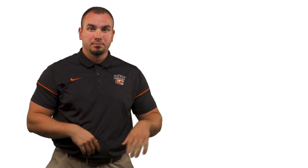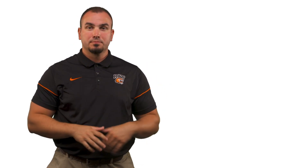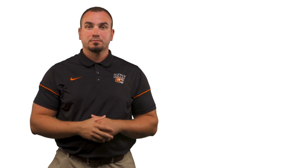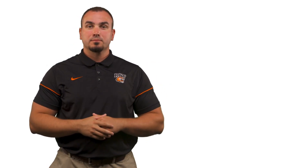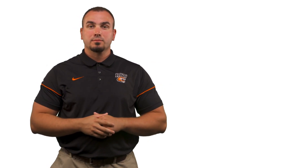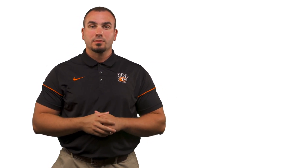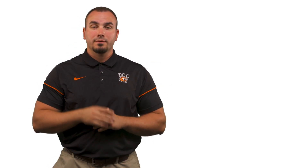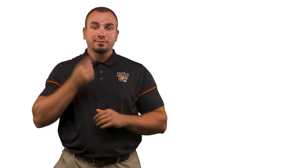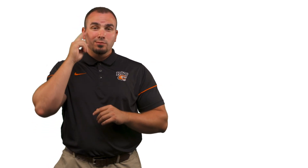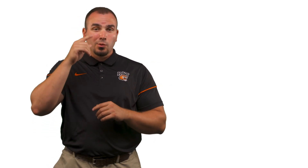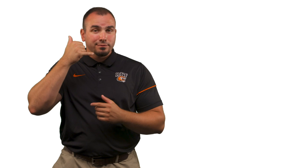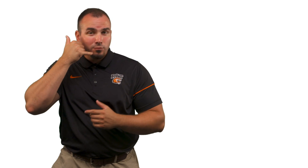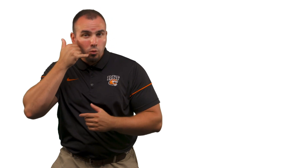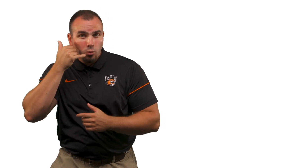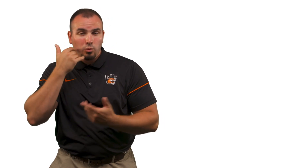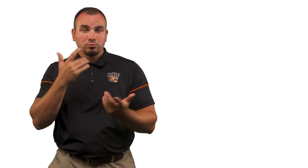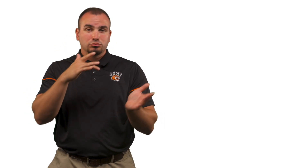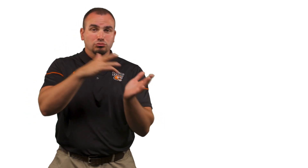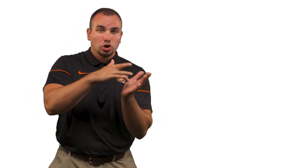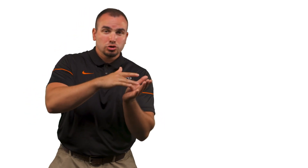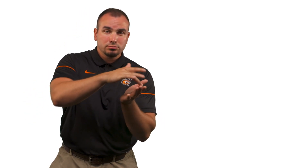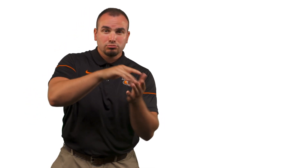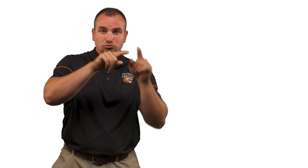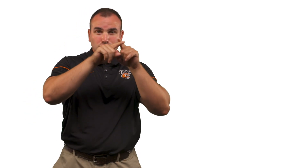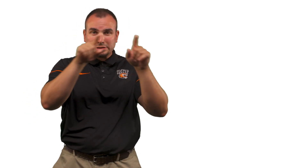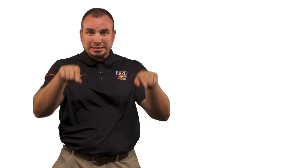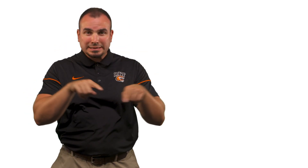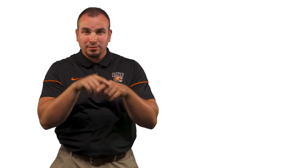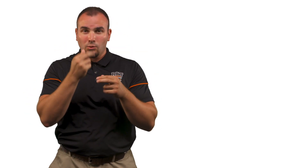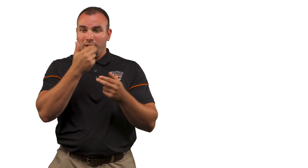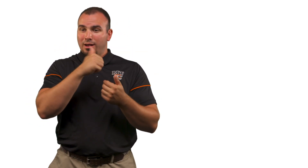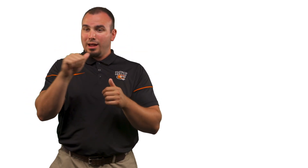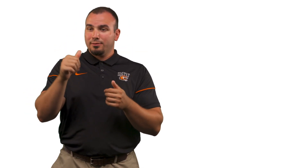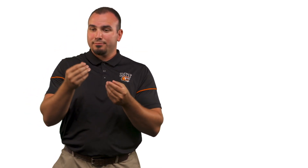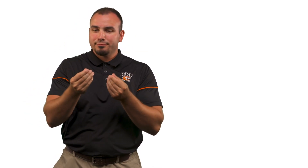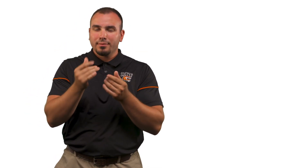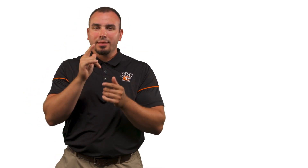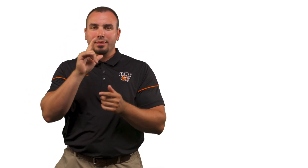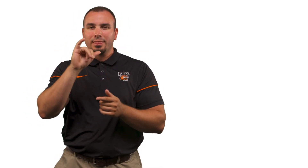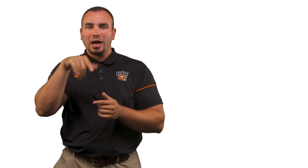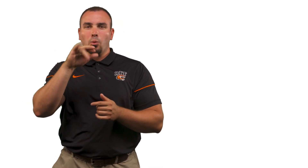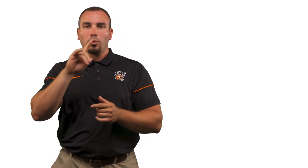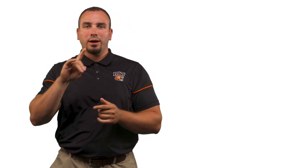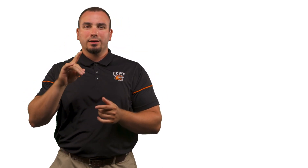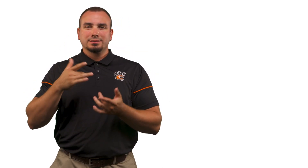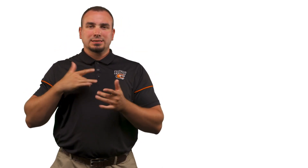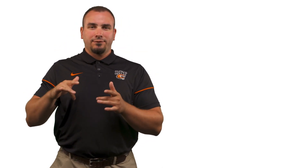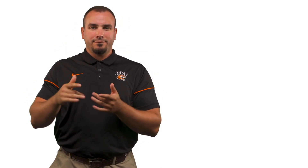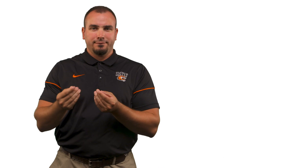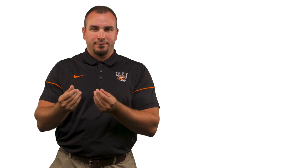or until dry. For electronics, touchpads, screens and other liquid sensitive surfaces,